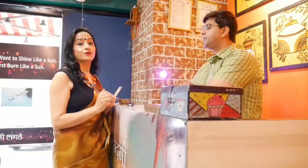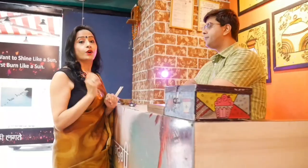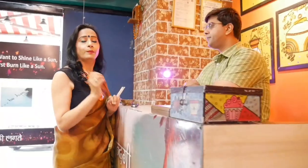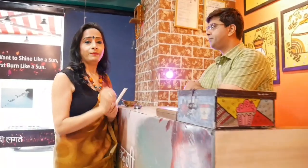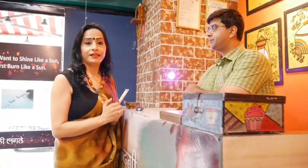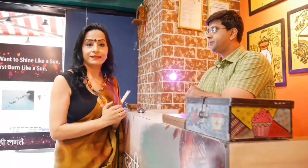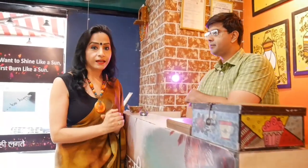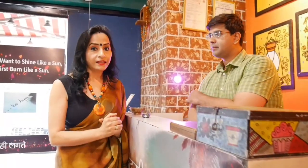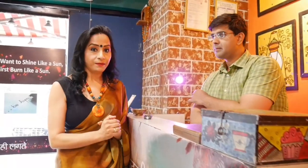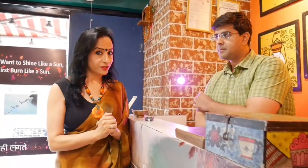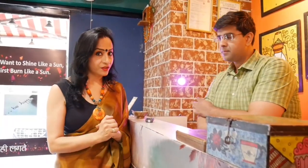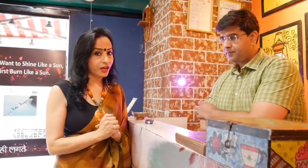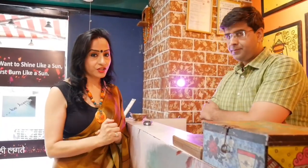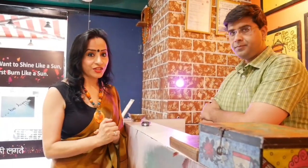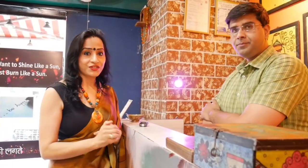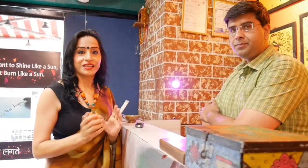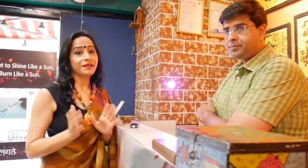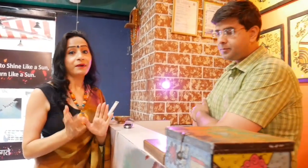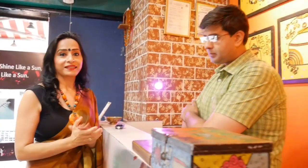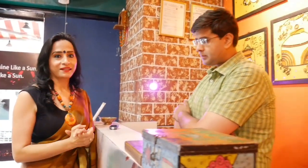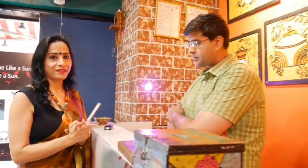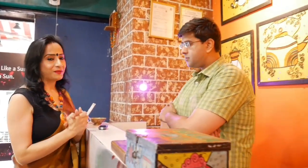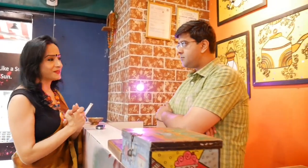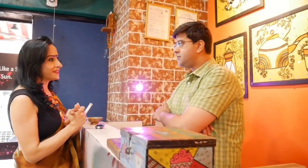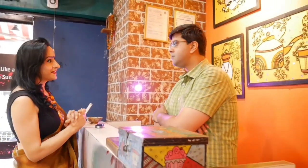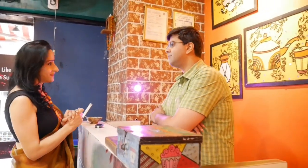Now I have with me Mr. Ashish, let us talk to him